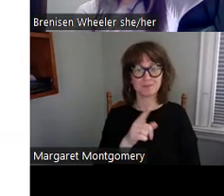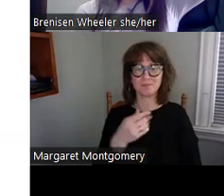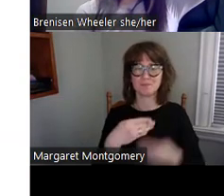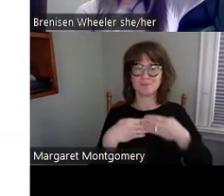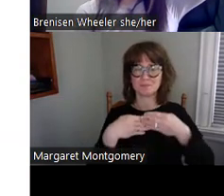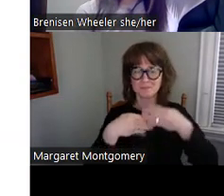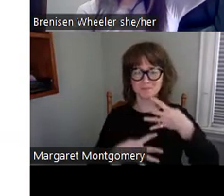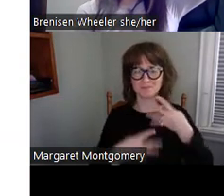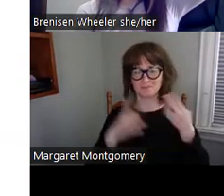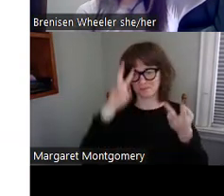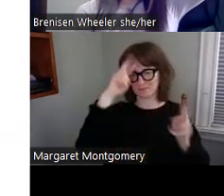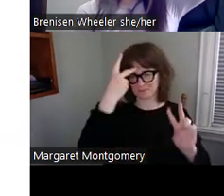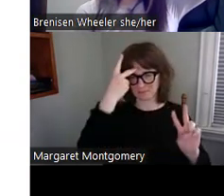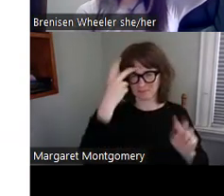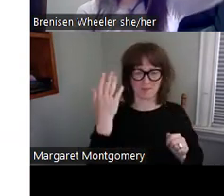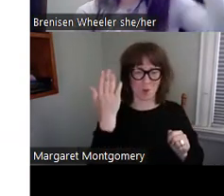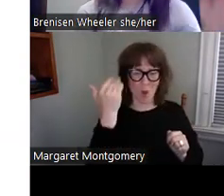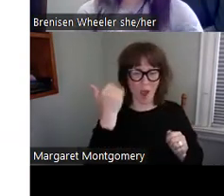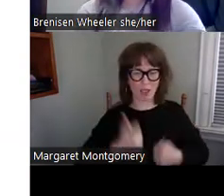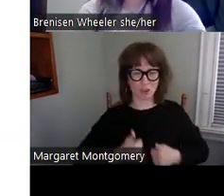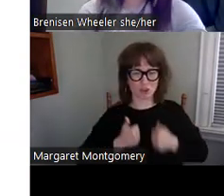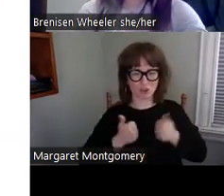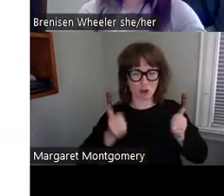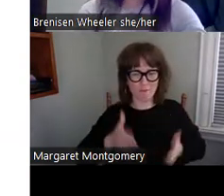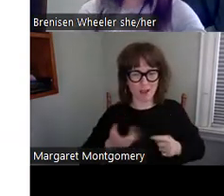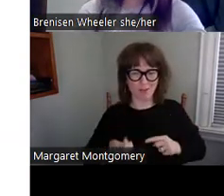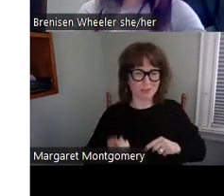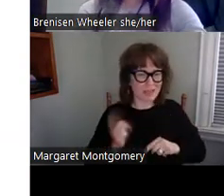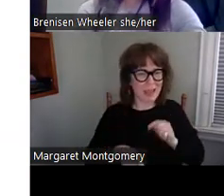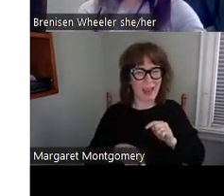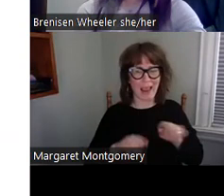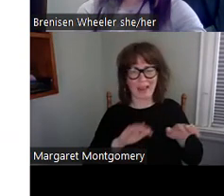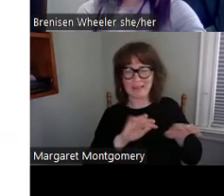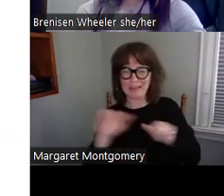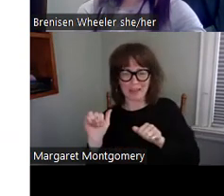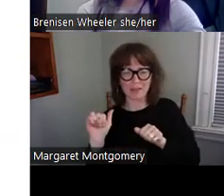about why survivors are unable to leave abusive relationships, and these misconceptions that